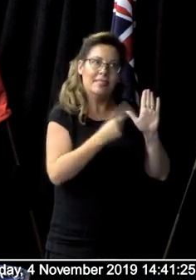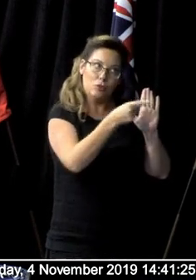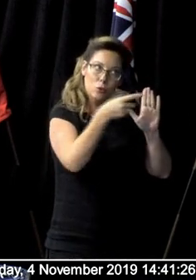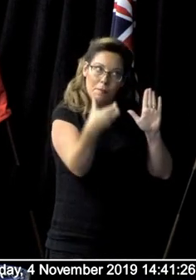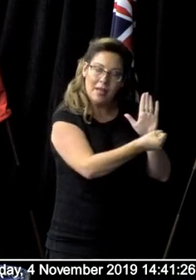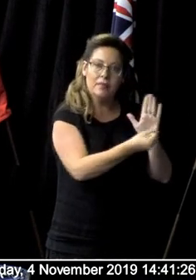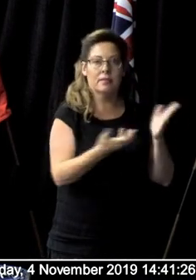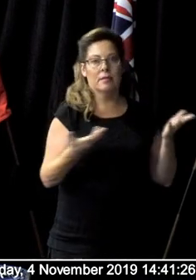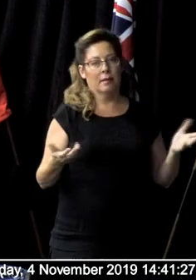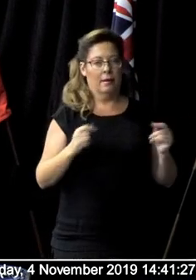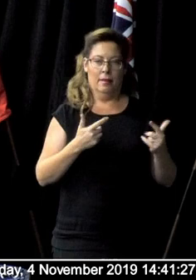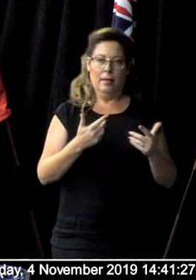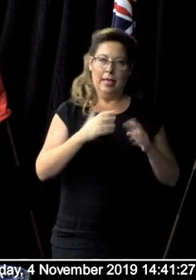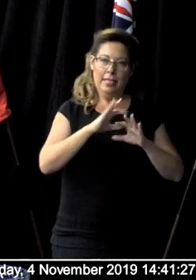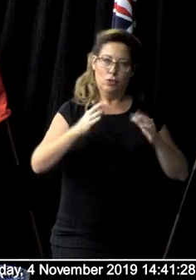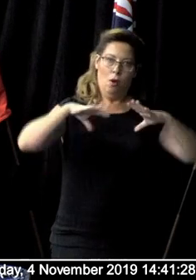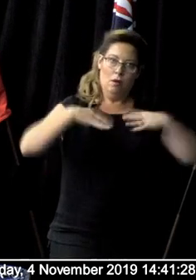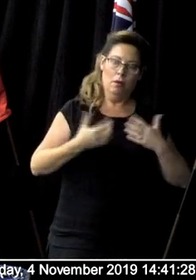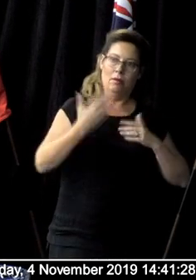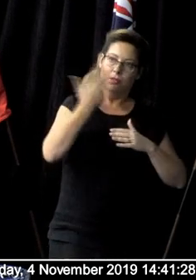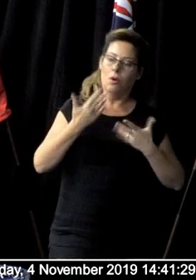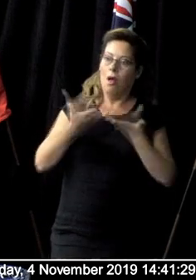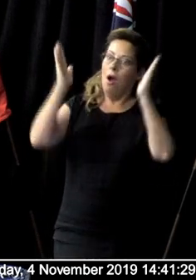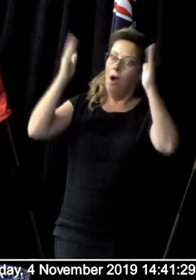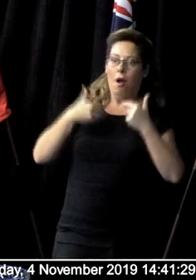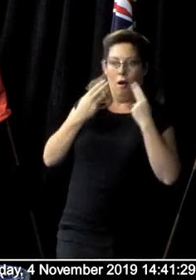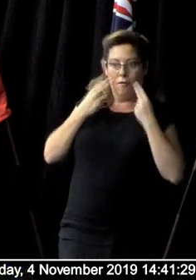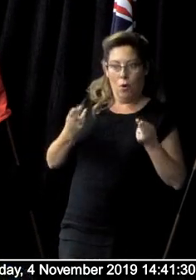the school being automatically welcoming. Okay.